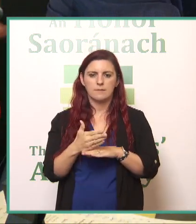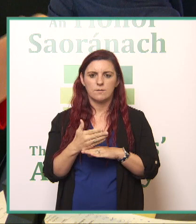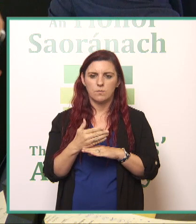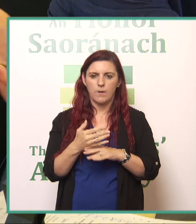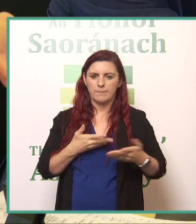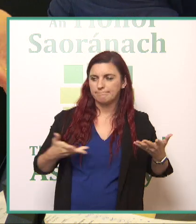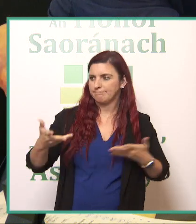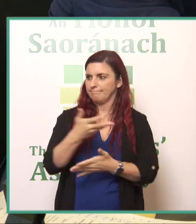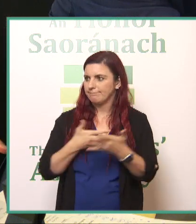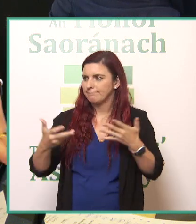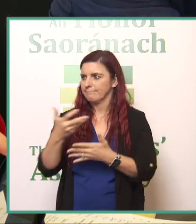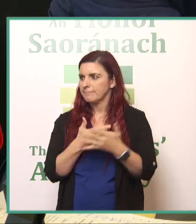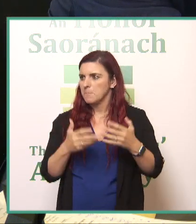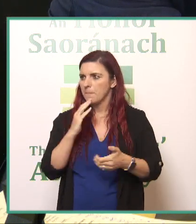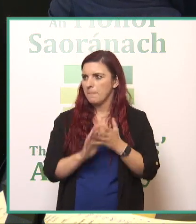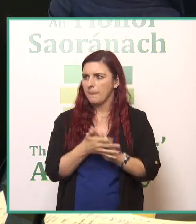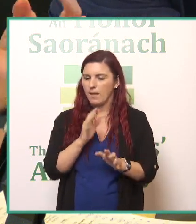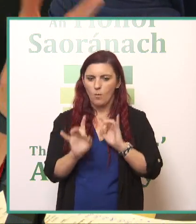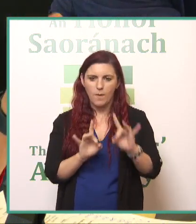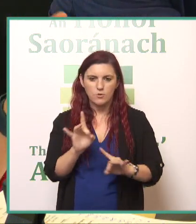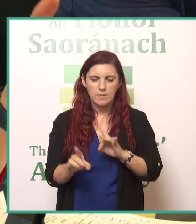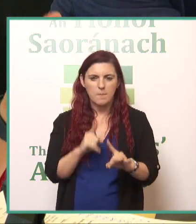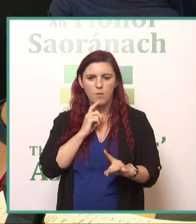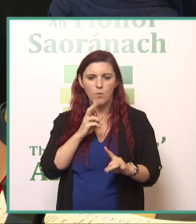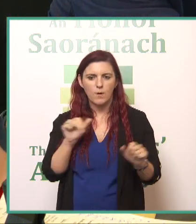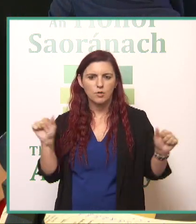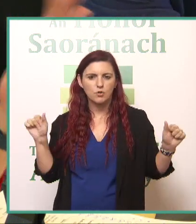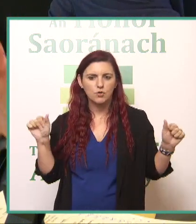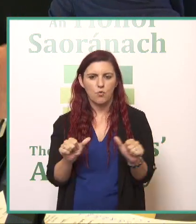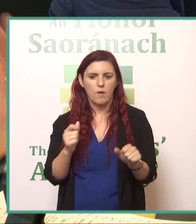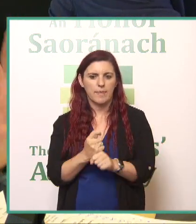mop-up questions that we had from last week but we're going to shorten the plenary in order to